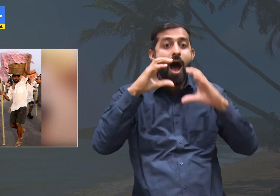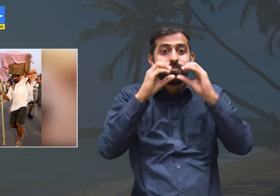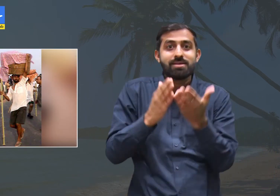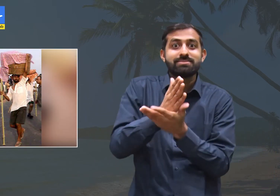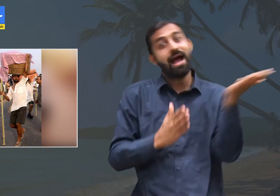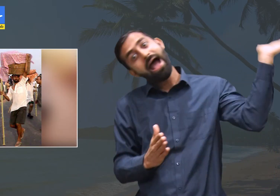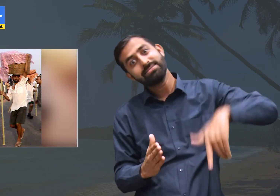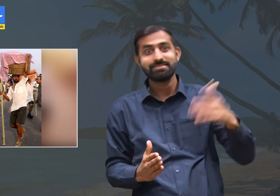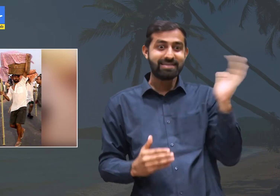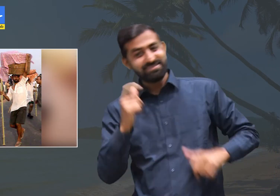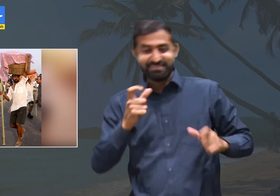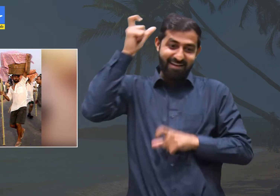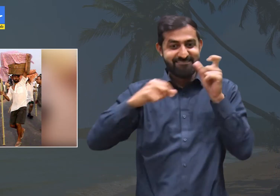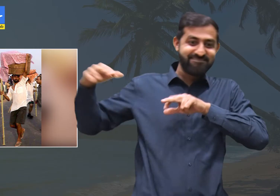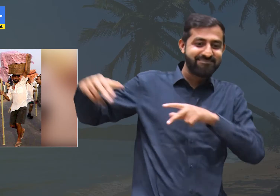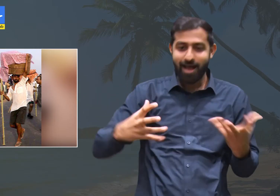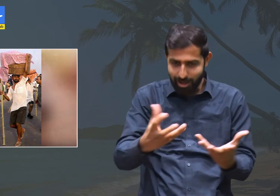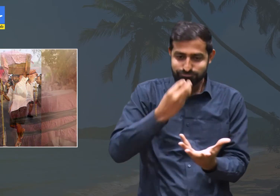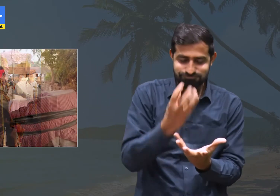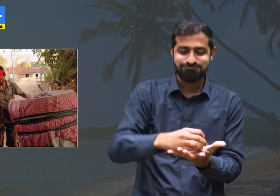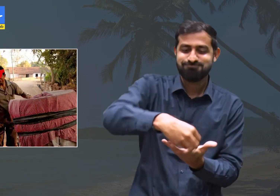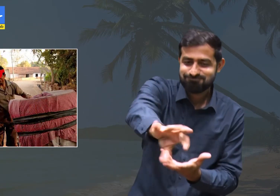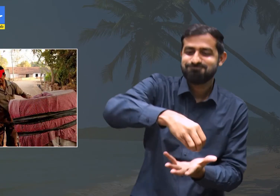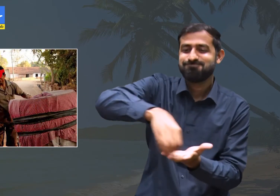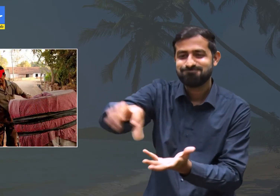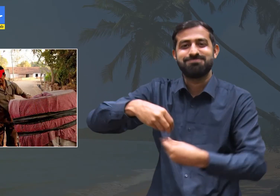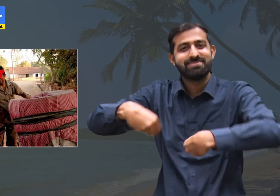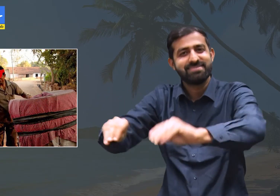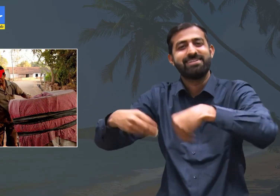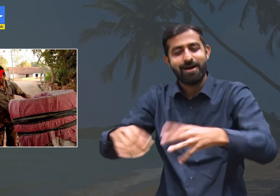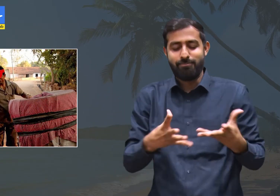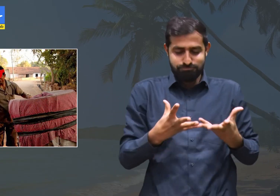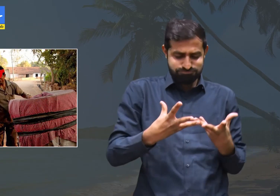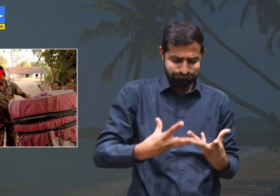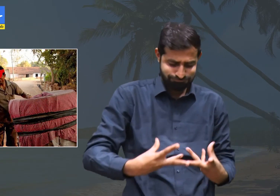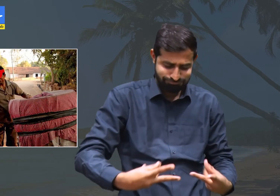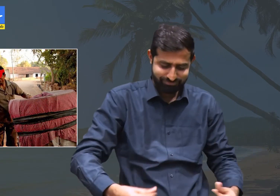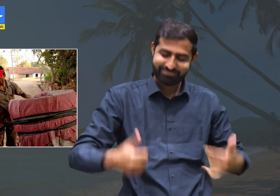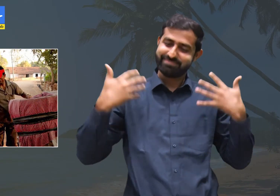they knew the baker has arrived. They would rush towards him and he would sell the bread.